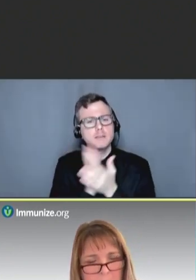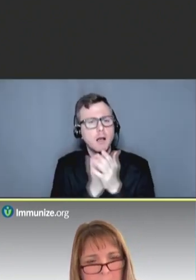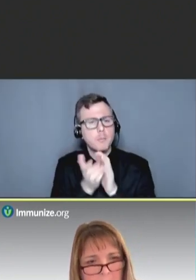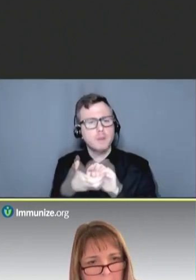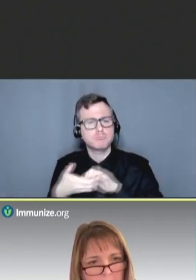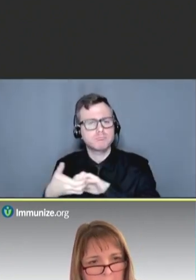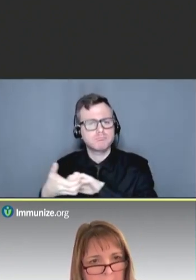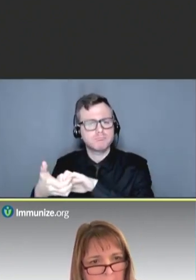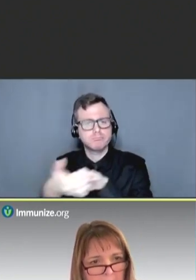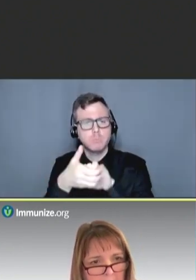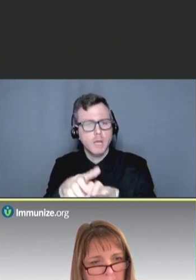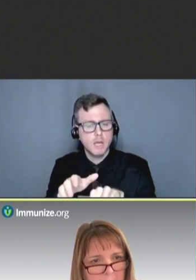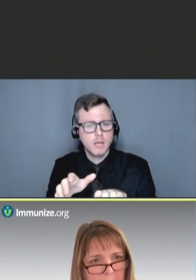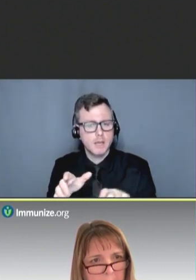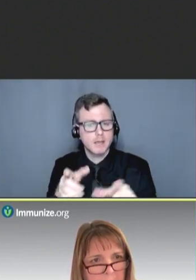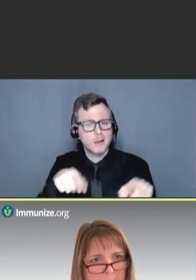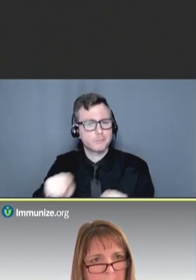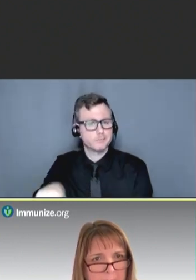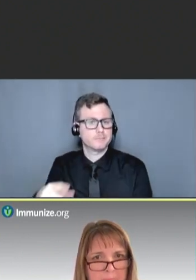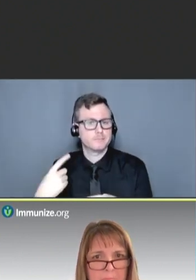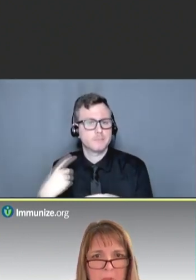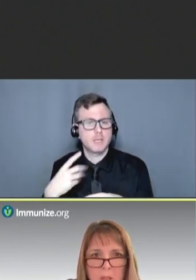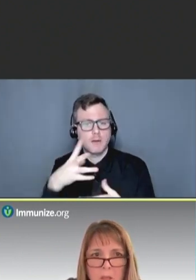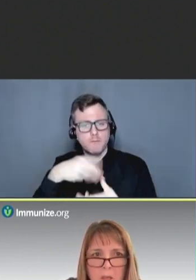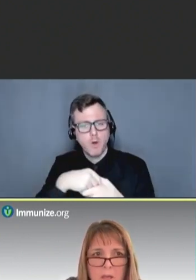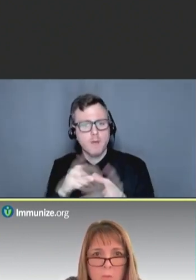have involved The Summit.